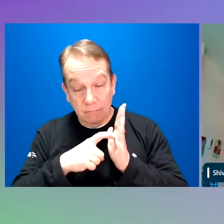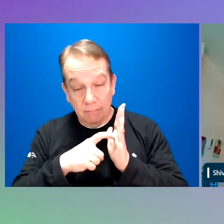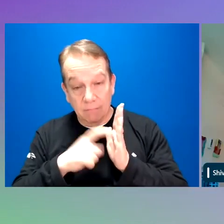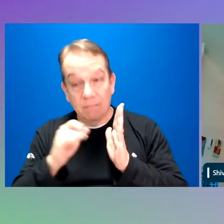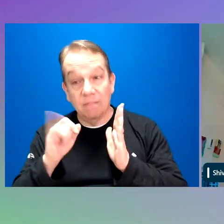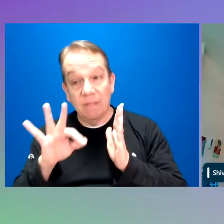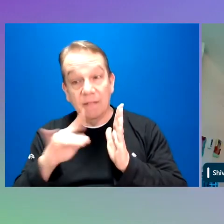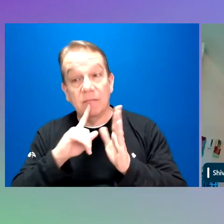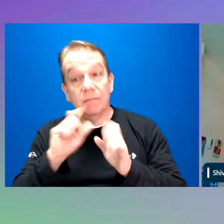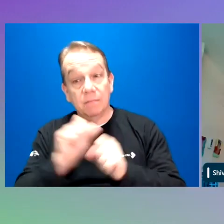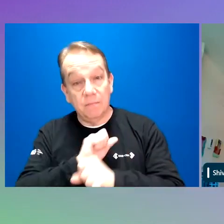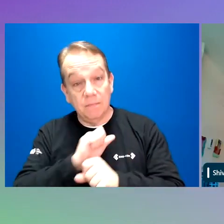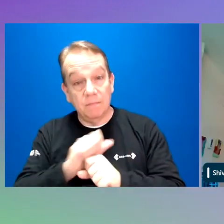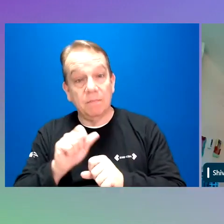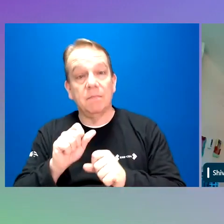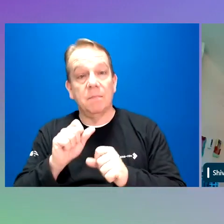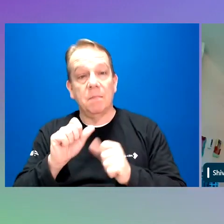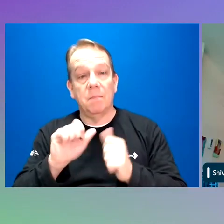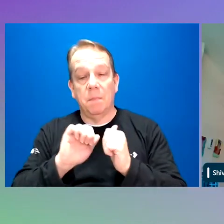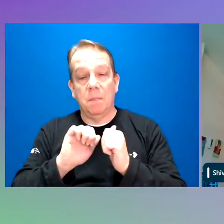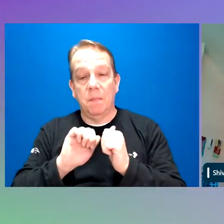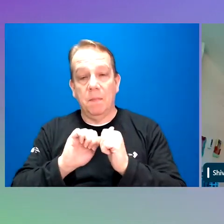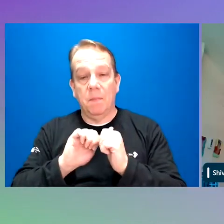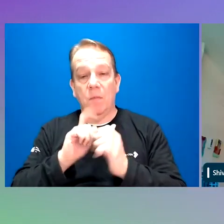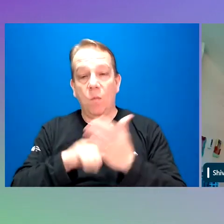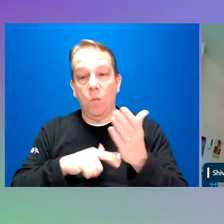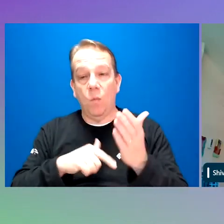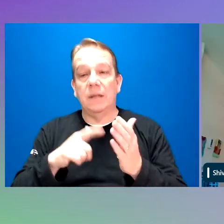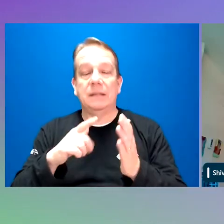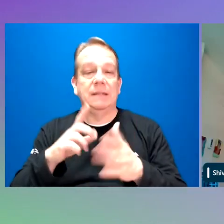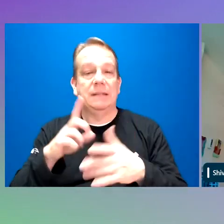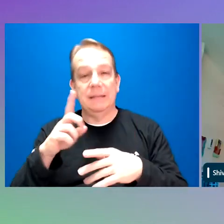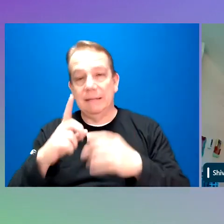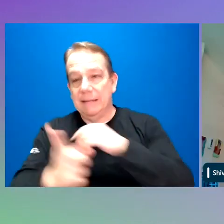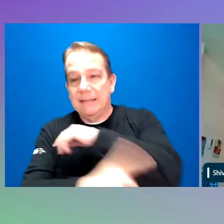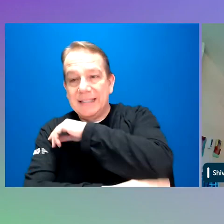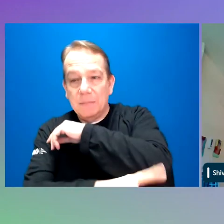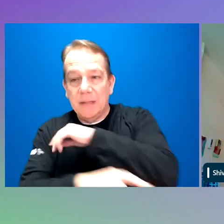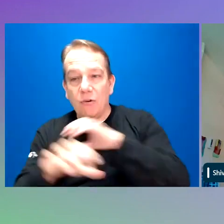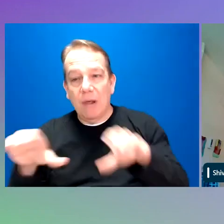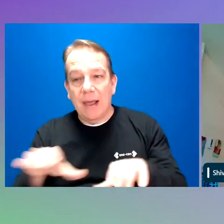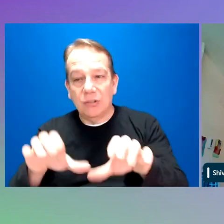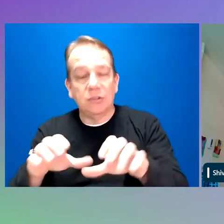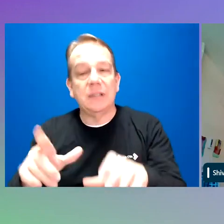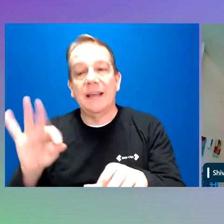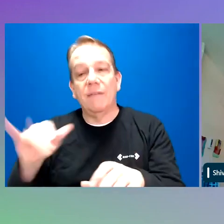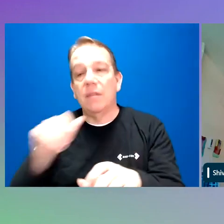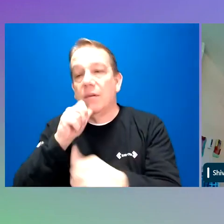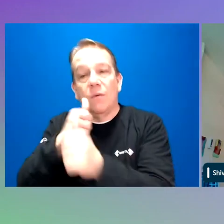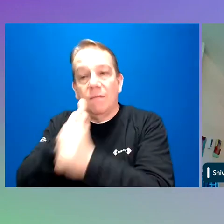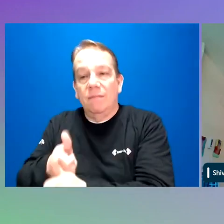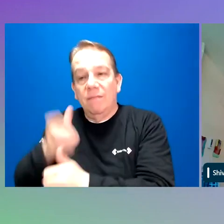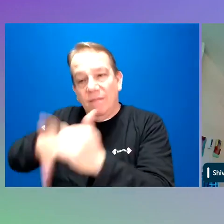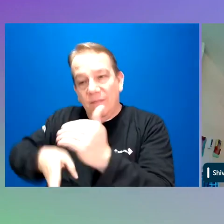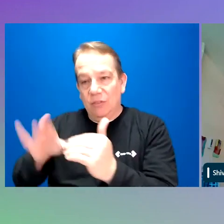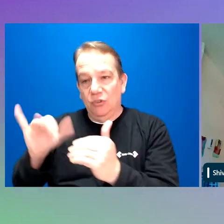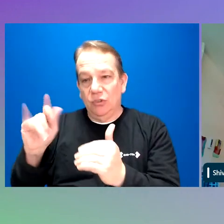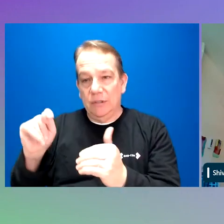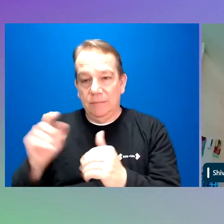if they've completed and what, if any, disciplinary actions can be taken if they do not complete it? Yeah that's a great